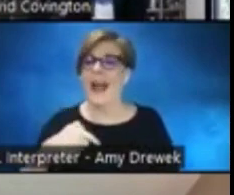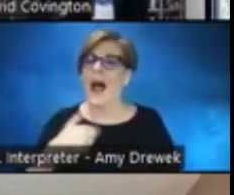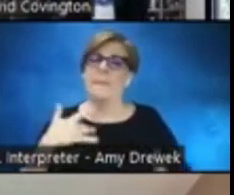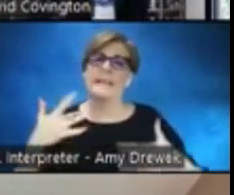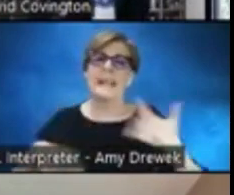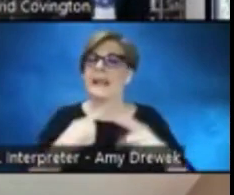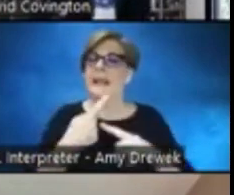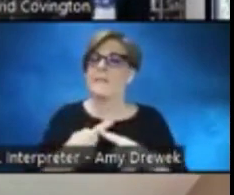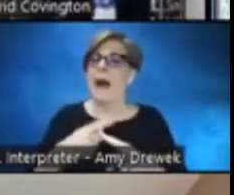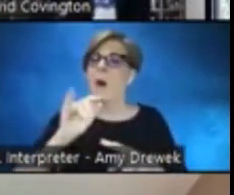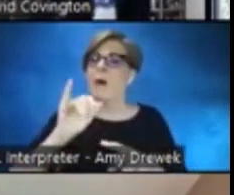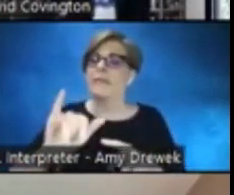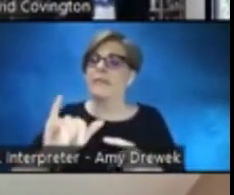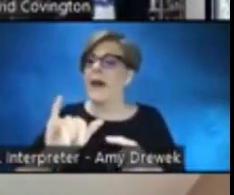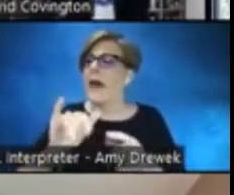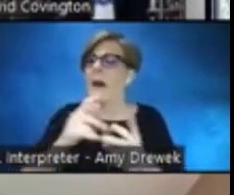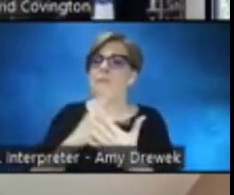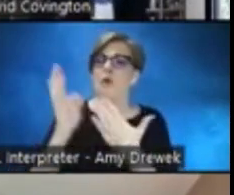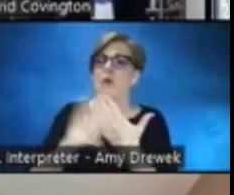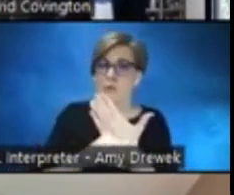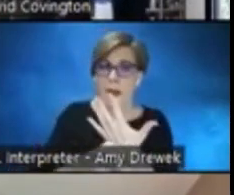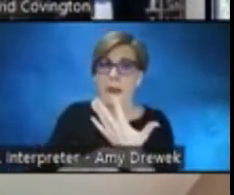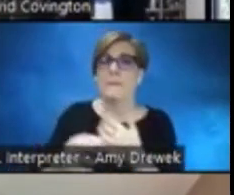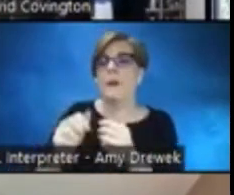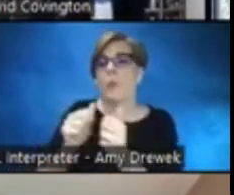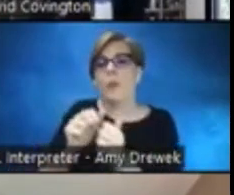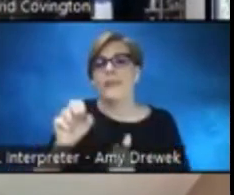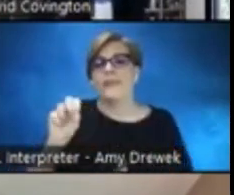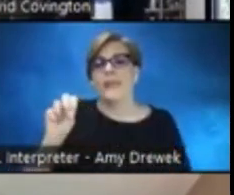WRESTING WITH SUICIDE ALONE AND I WAS EXCITED ABOUT THE